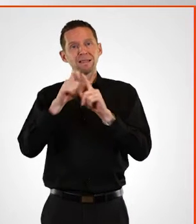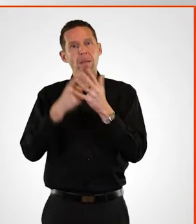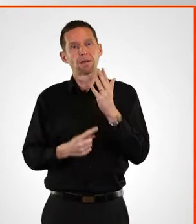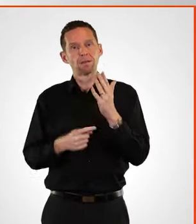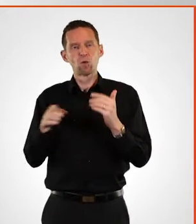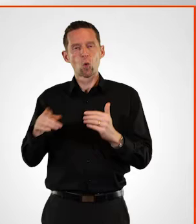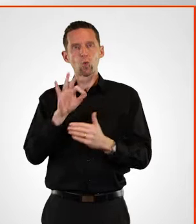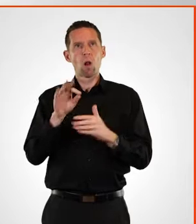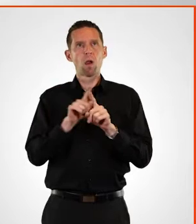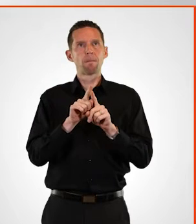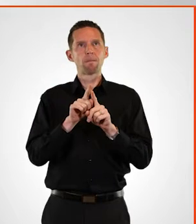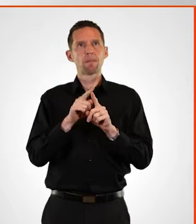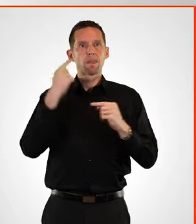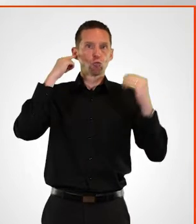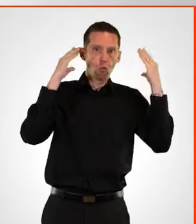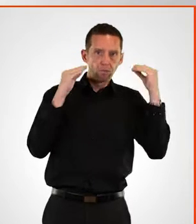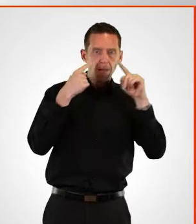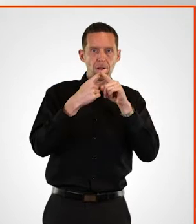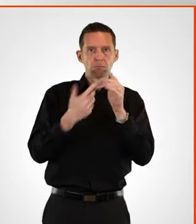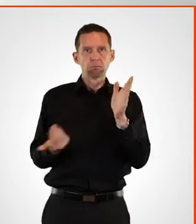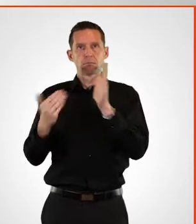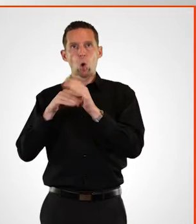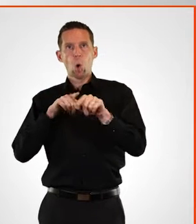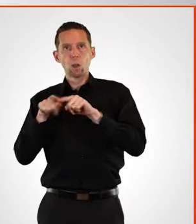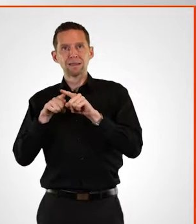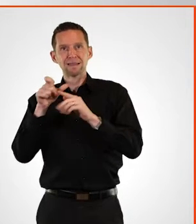It's not a hearing loss and a learning disability